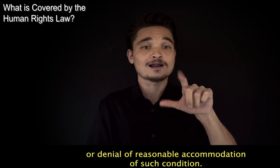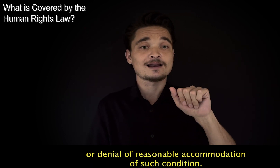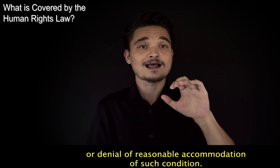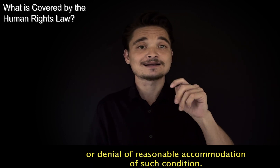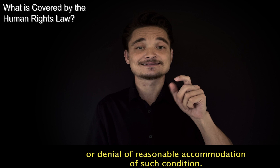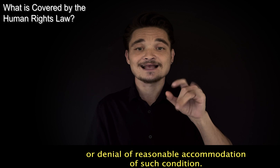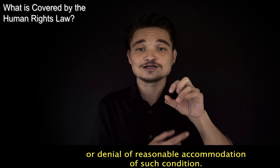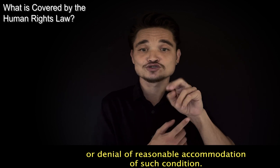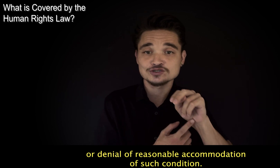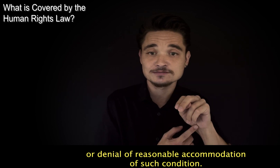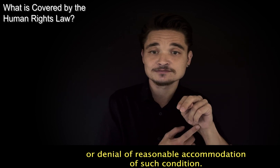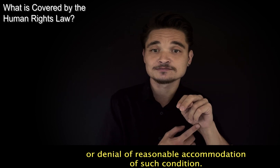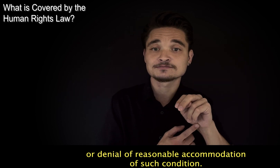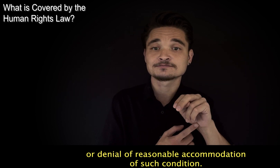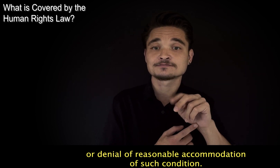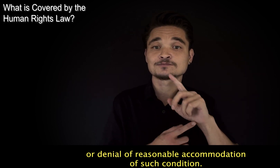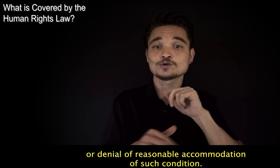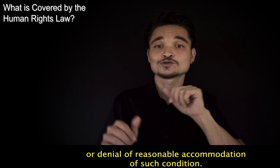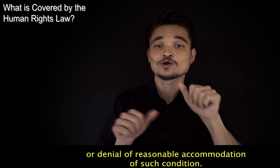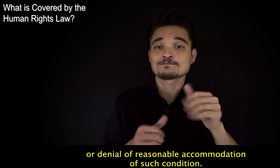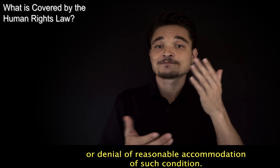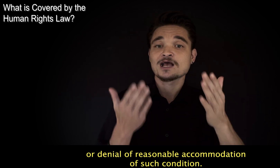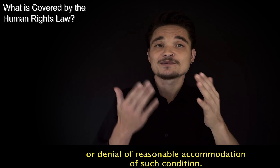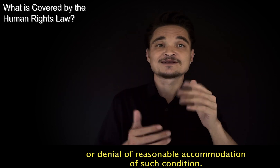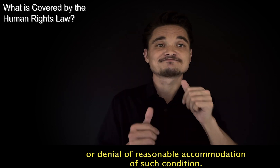or denial of reasonable accommodation of such condition.